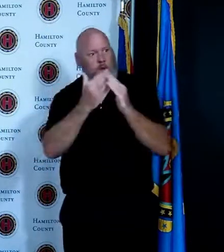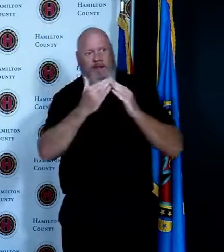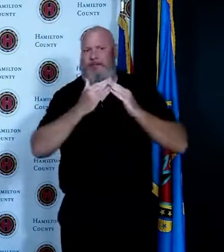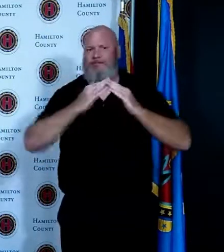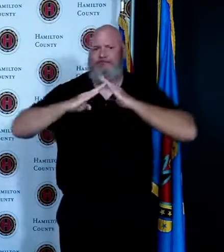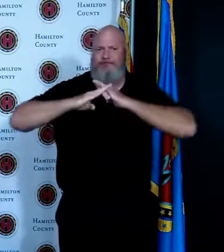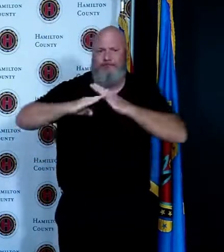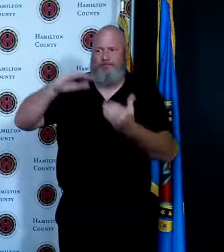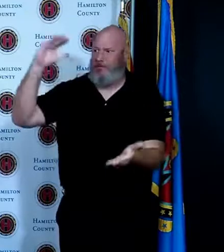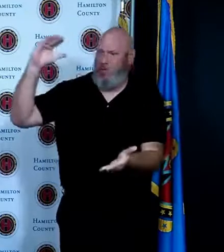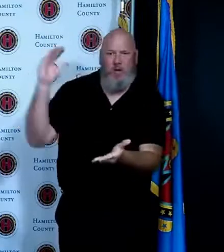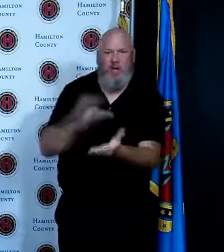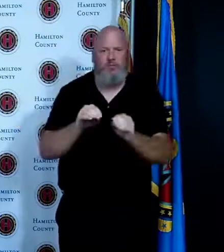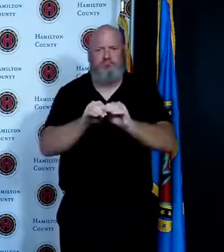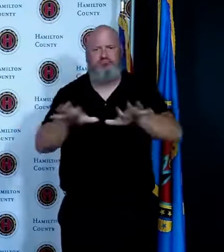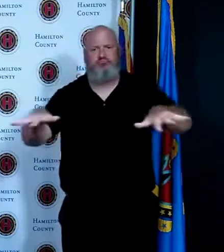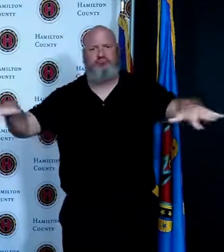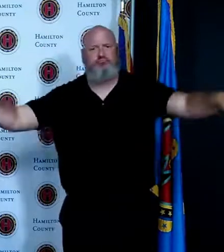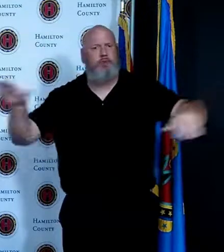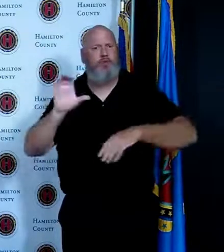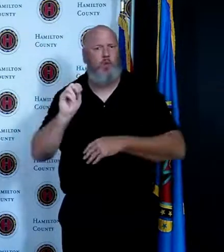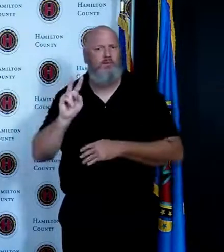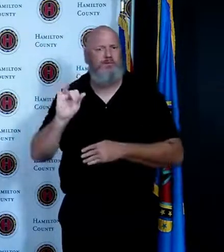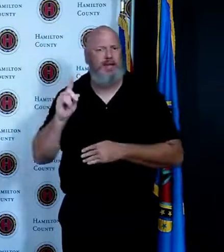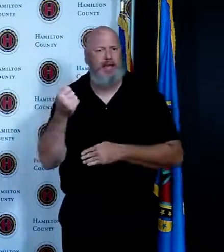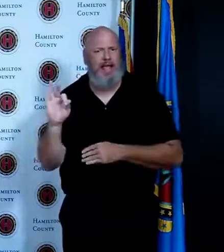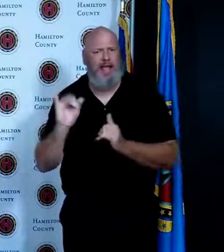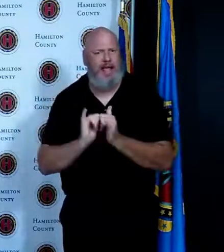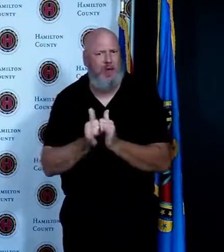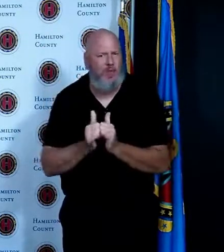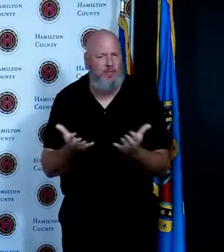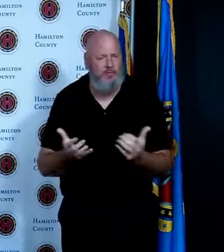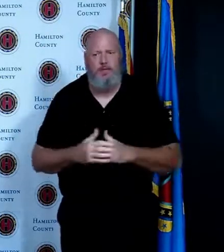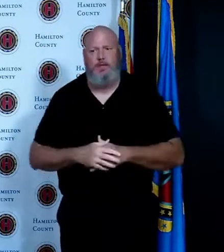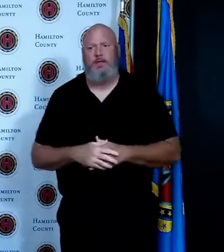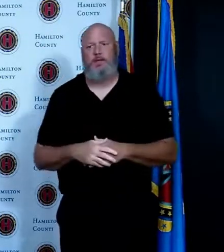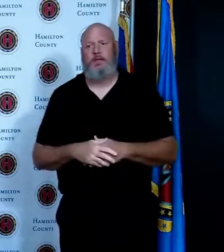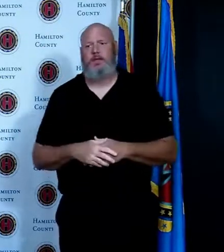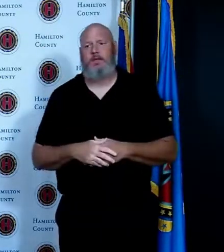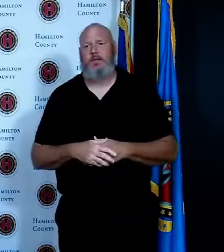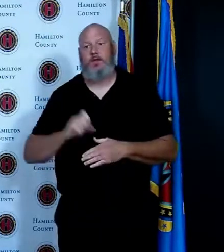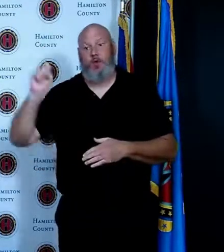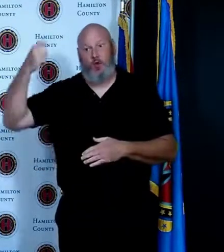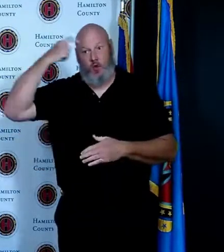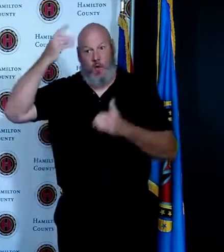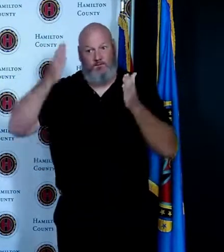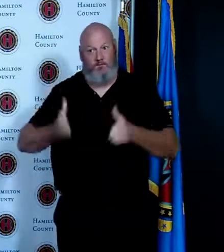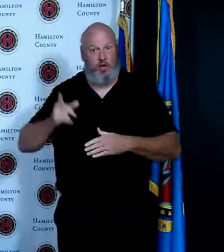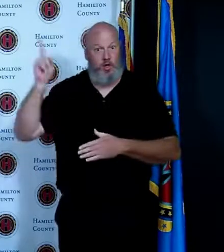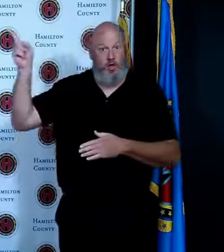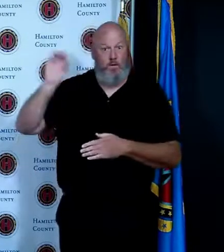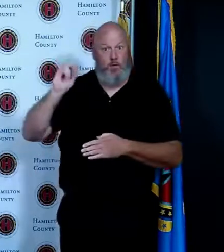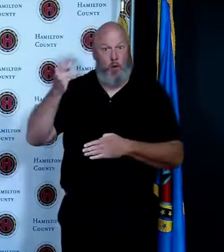require masks masking up keeps our loved ones safe and our businesses open we